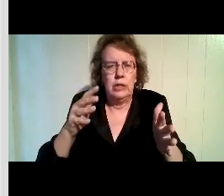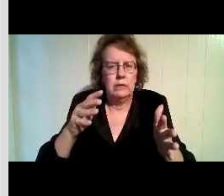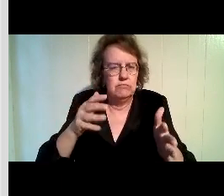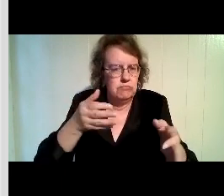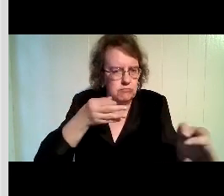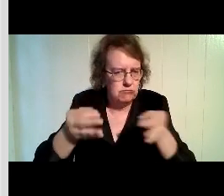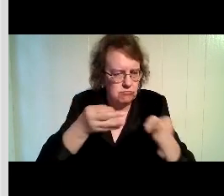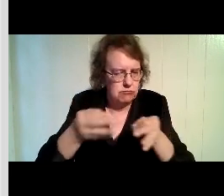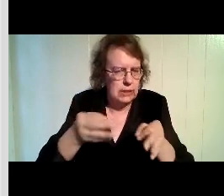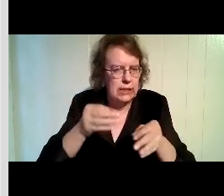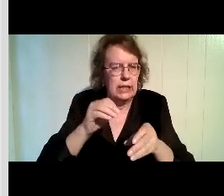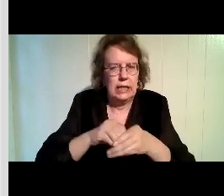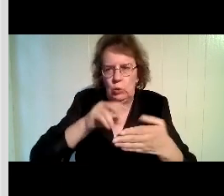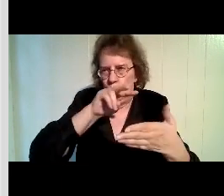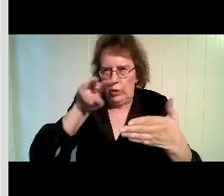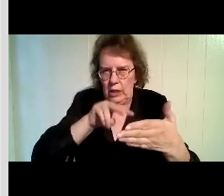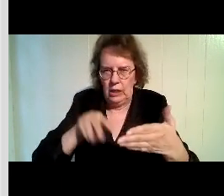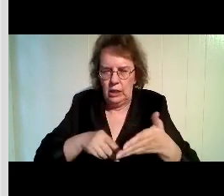order that should make sense for screen readers.